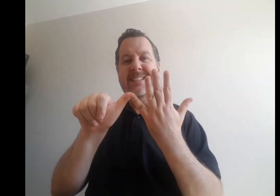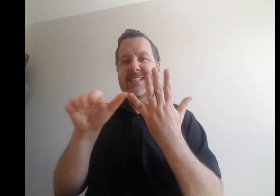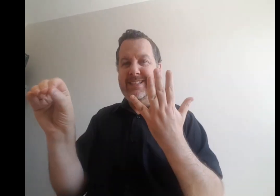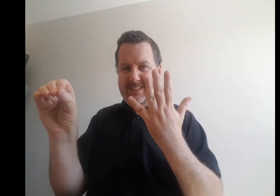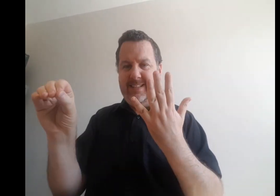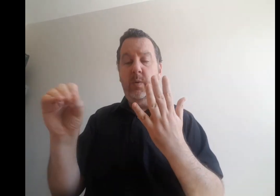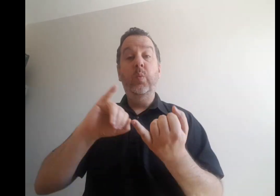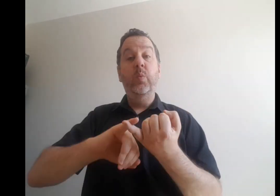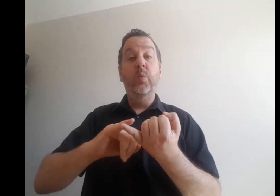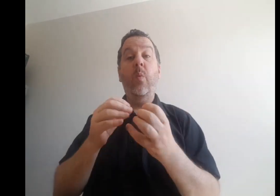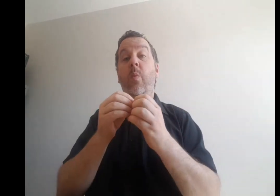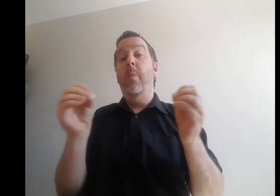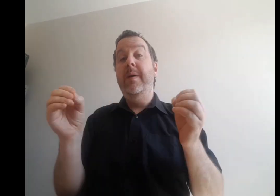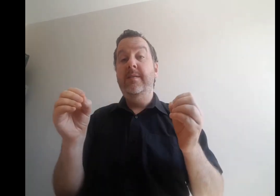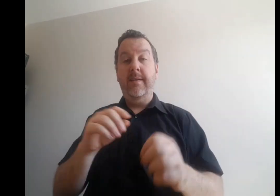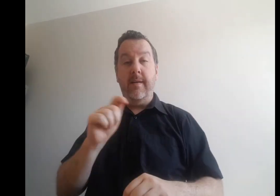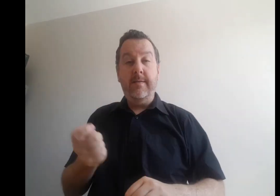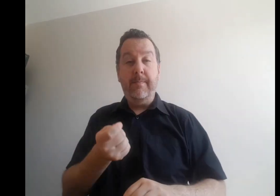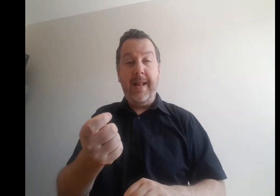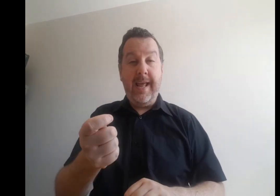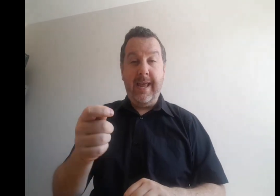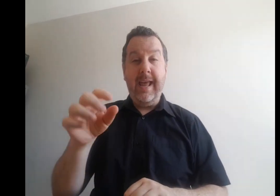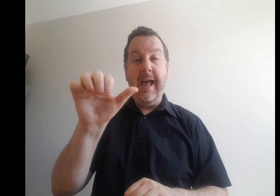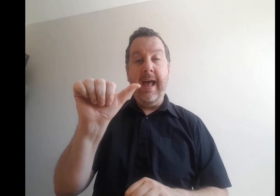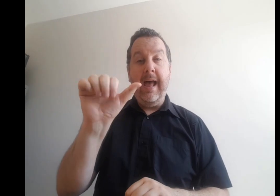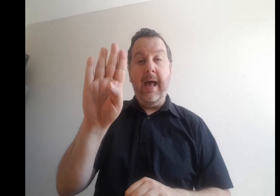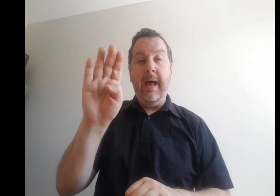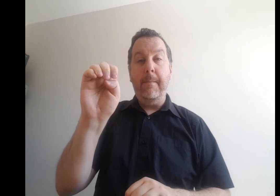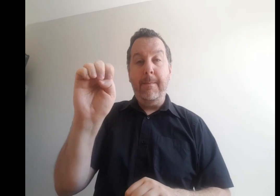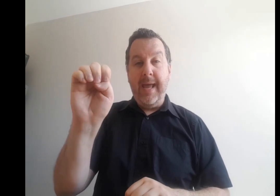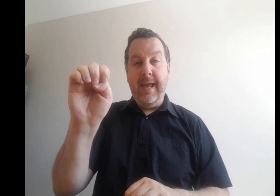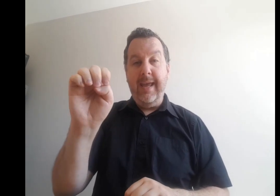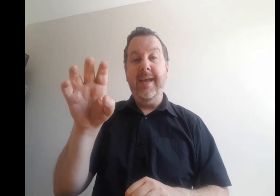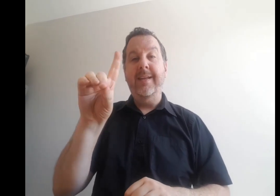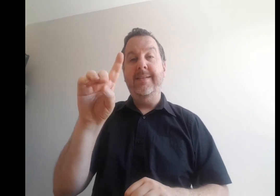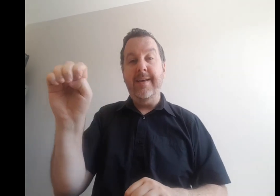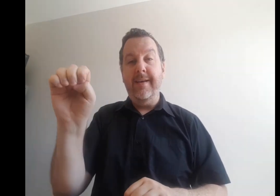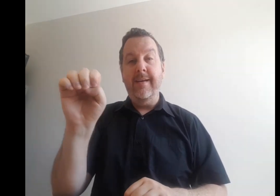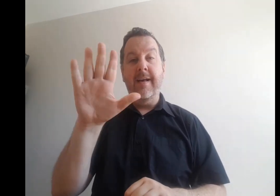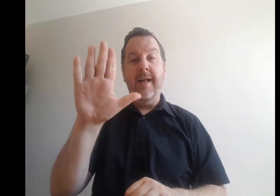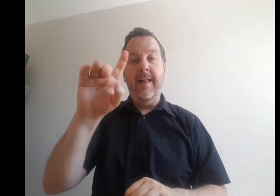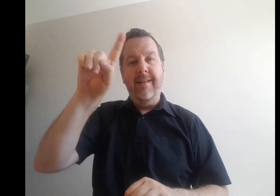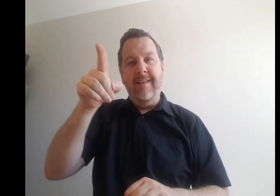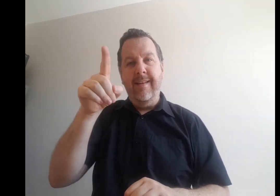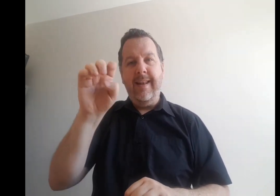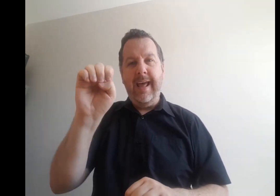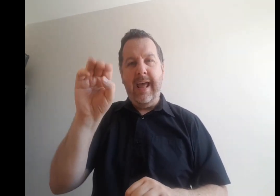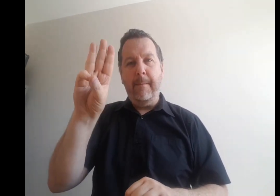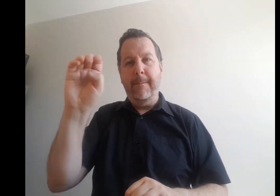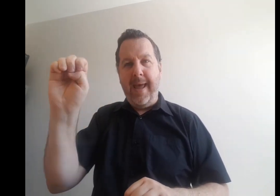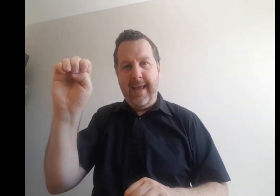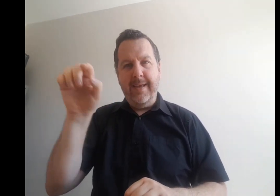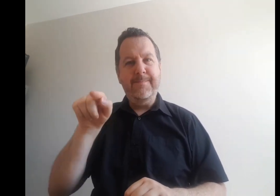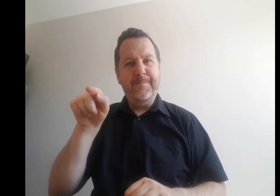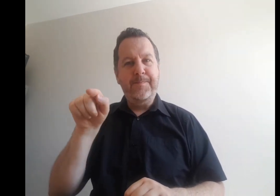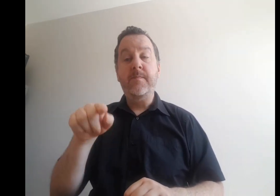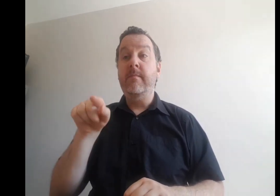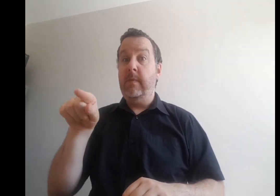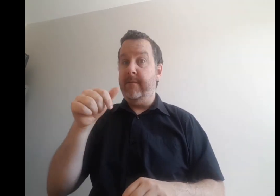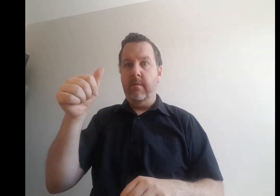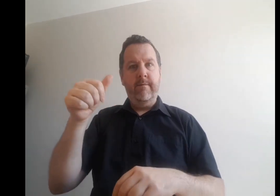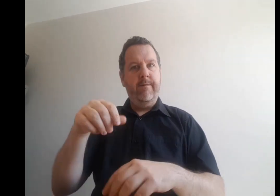It was opened by the Abbé de l'Epée. He's fairly famous within deaf communities around the world